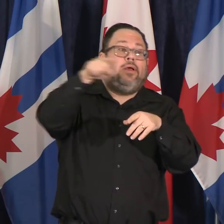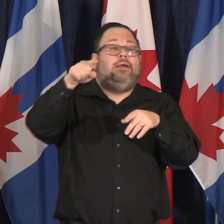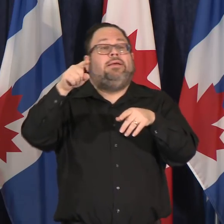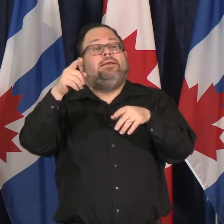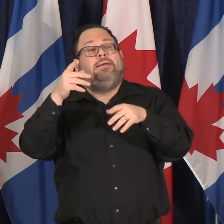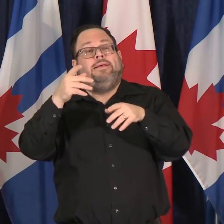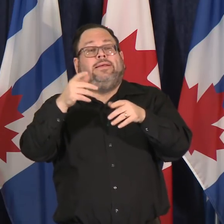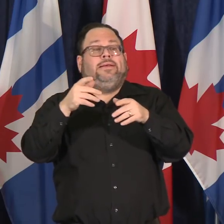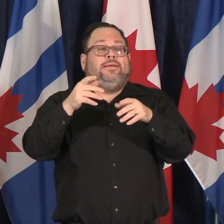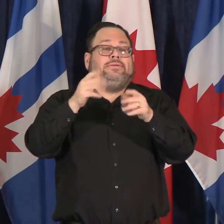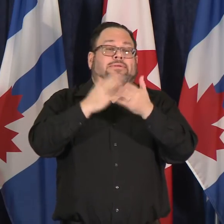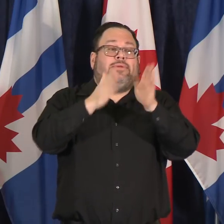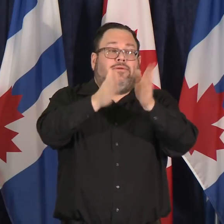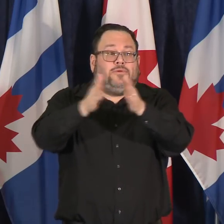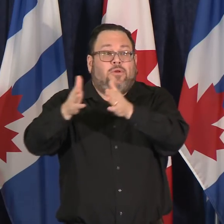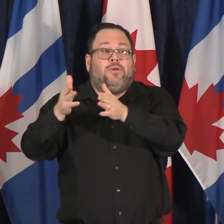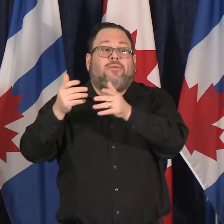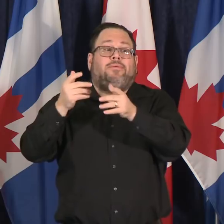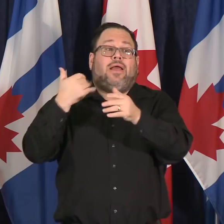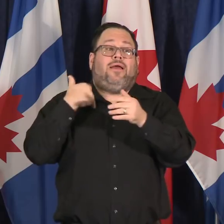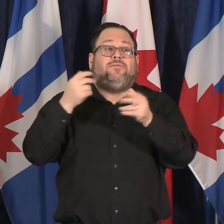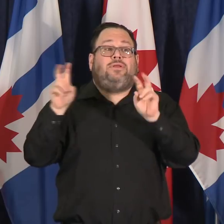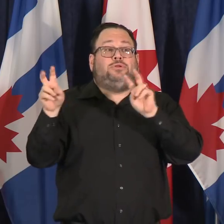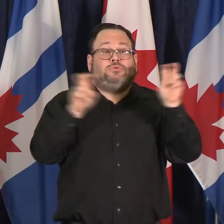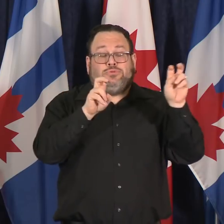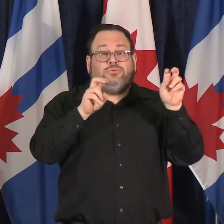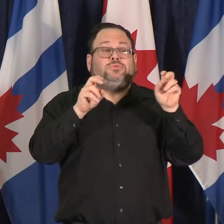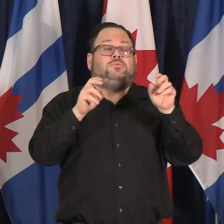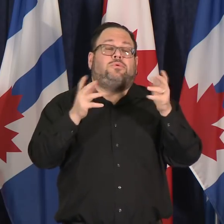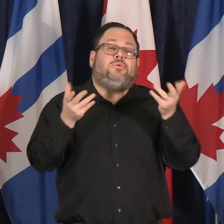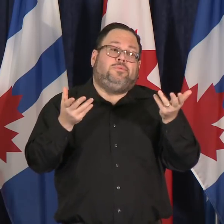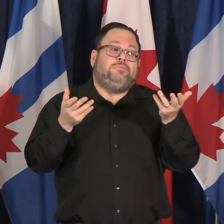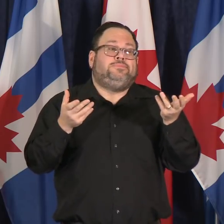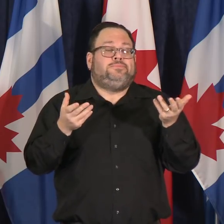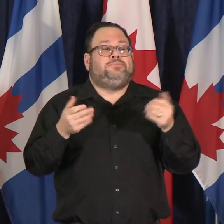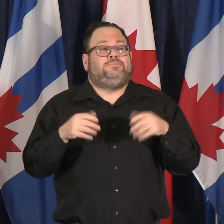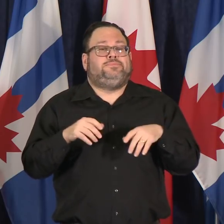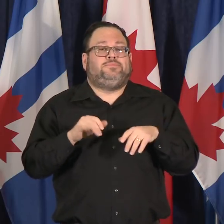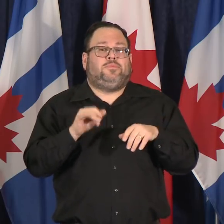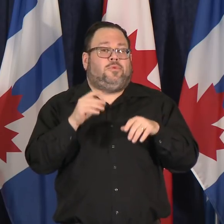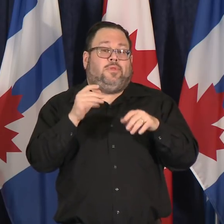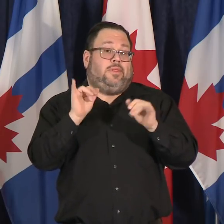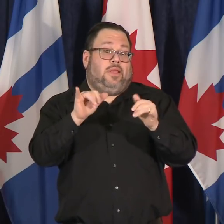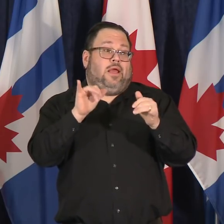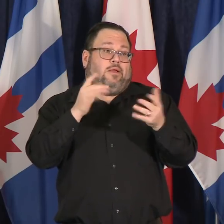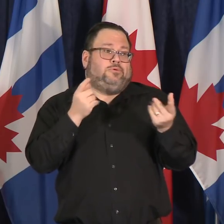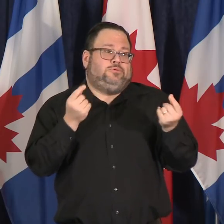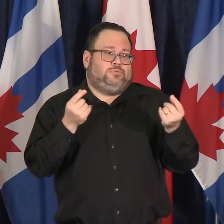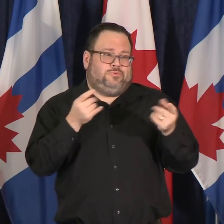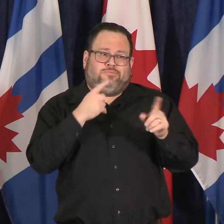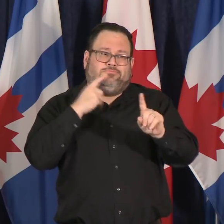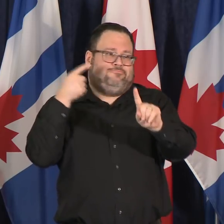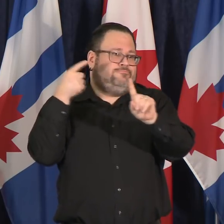problem so again the main point here is around social distancing social